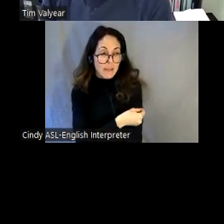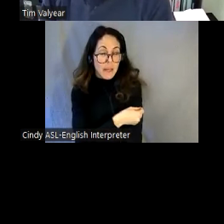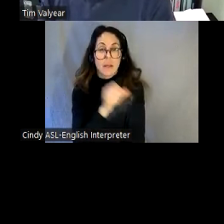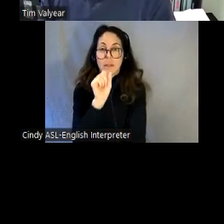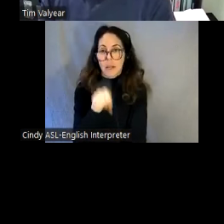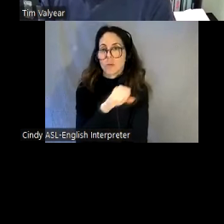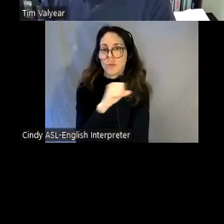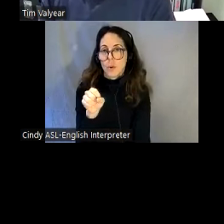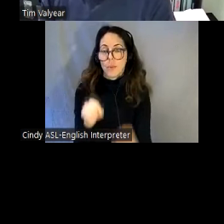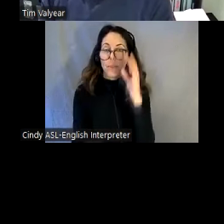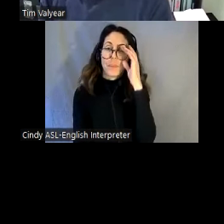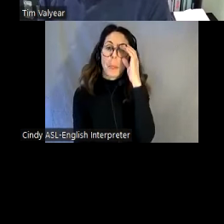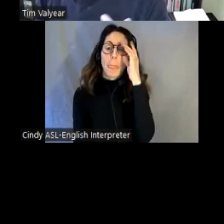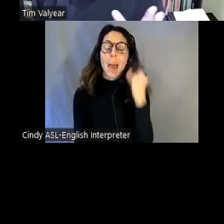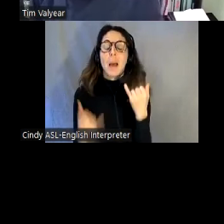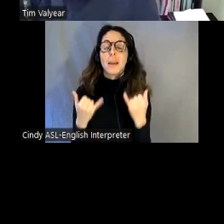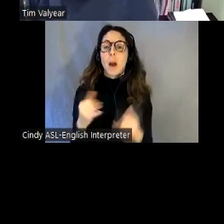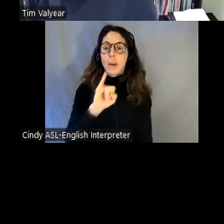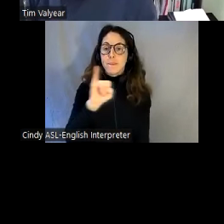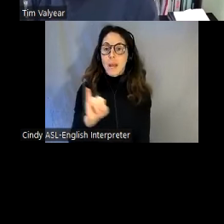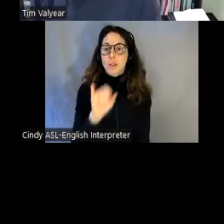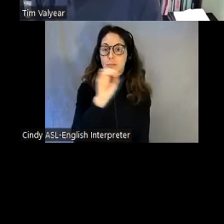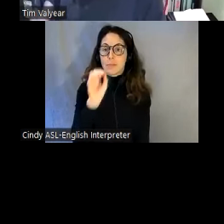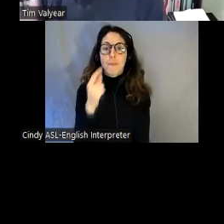enough information to make a well-educated decision if you